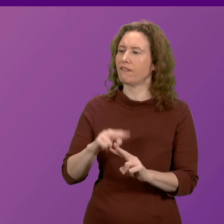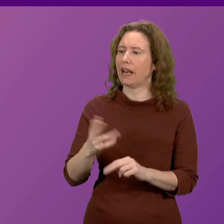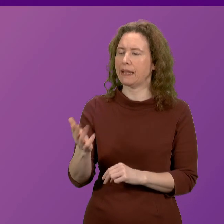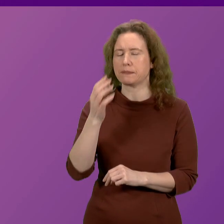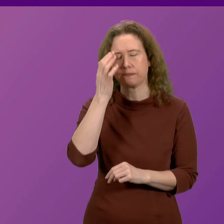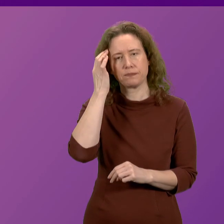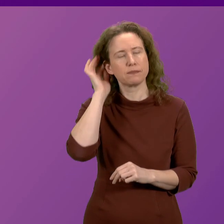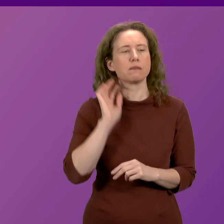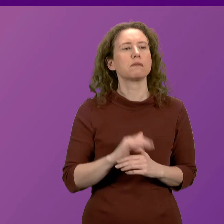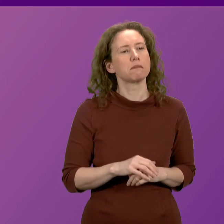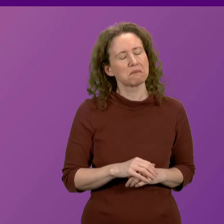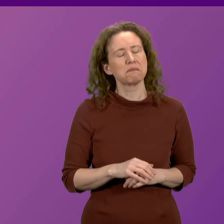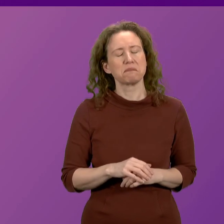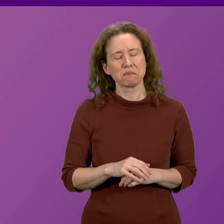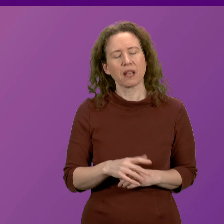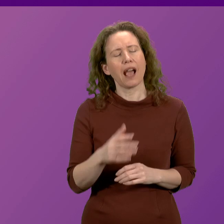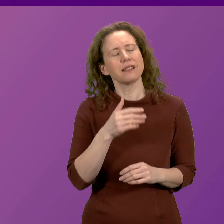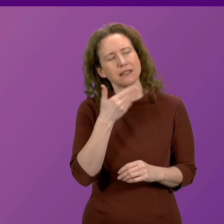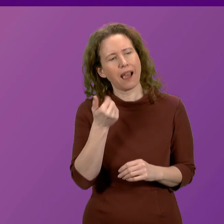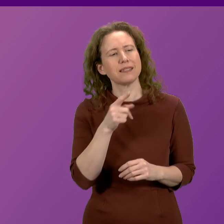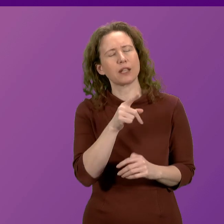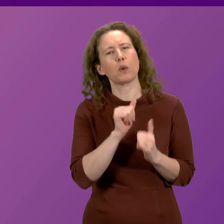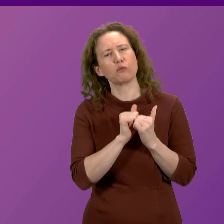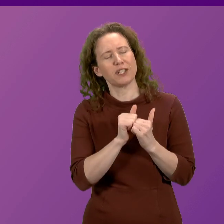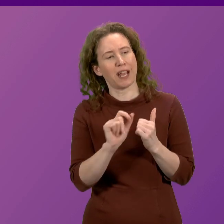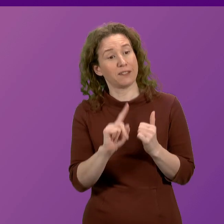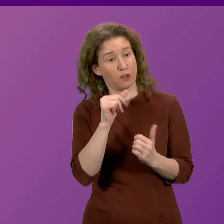Because I know how much John Swinney appreciated my first letter, I sent him a second one this